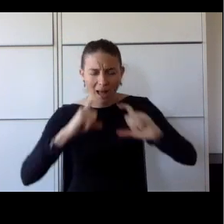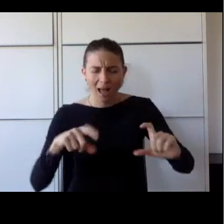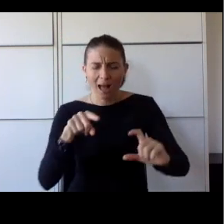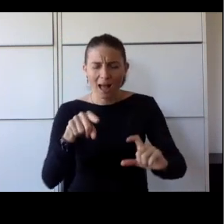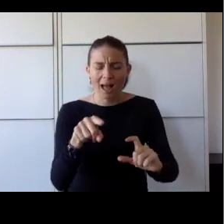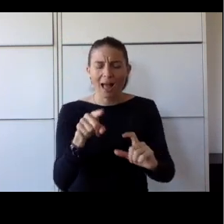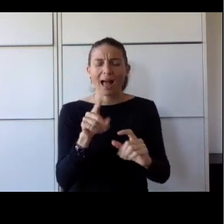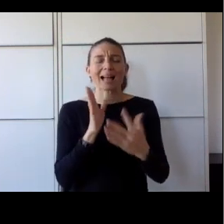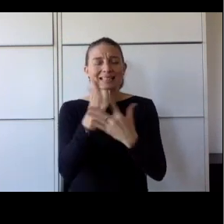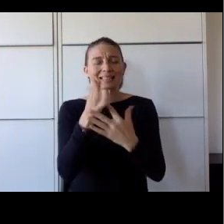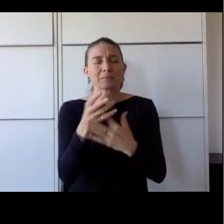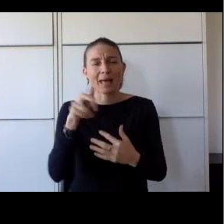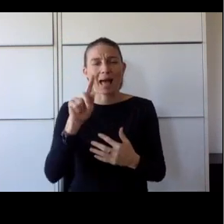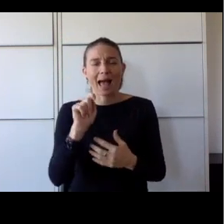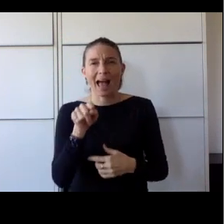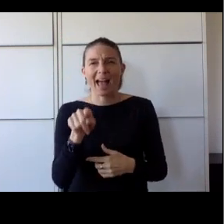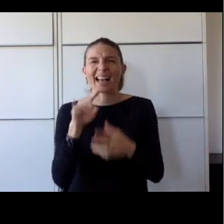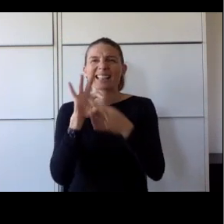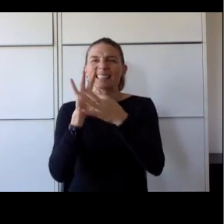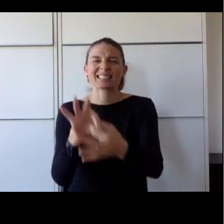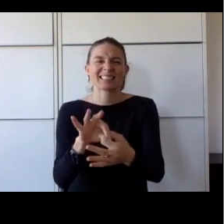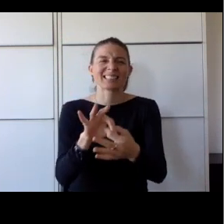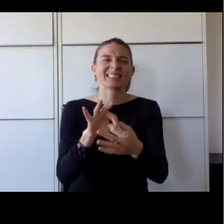where you talk about the transitional measures